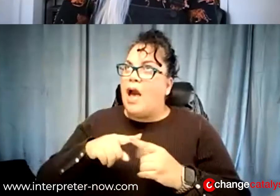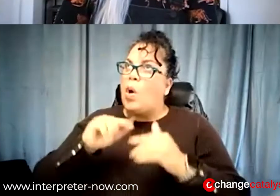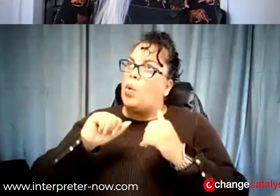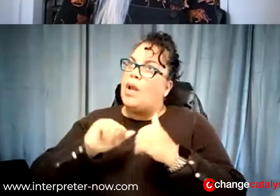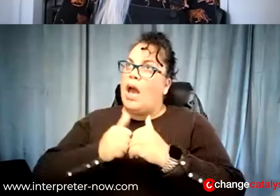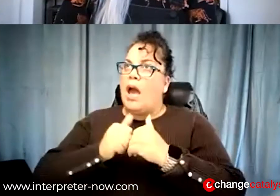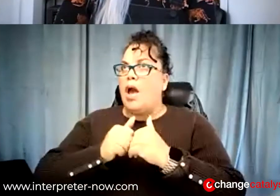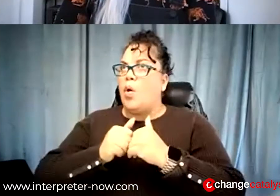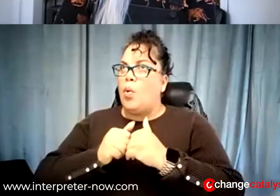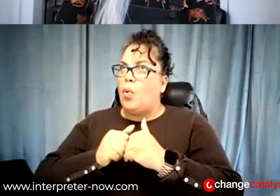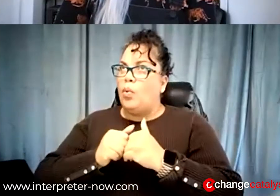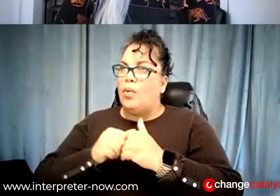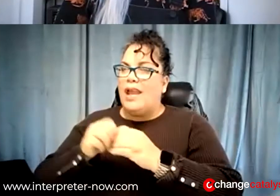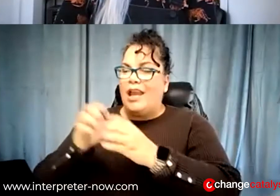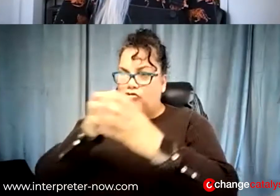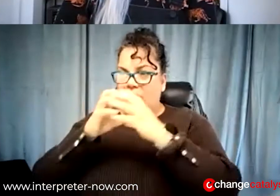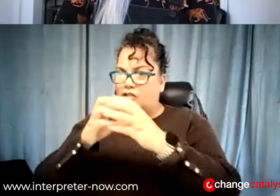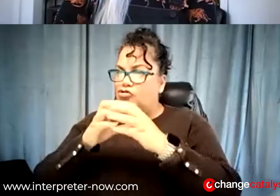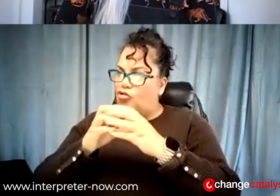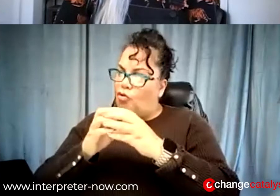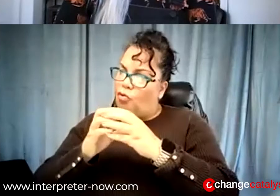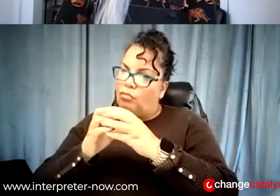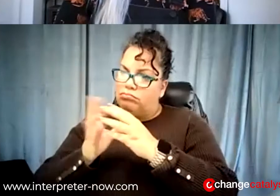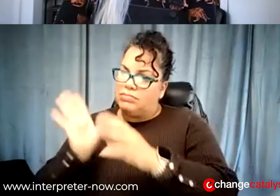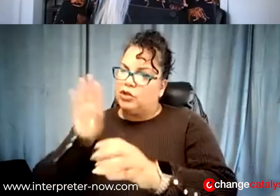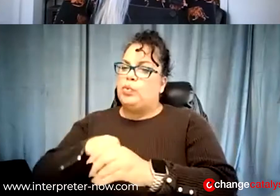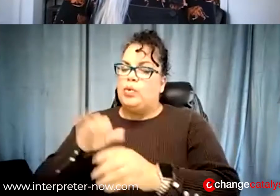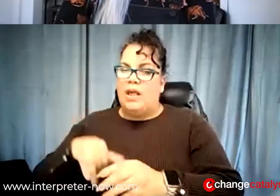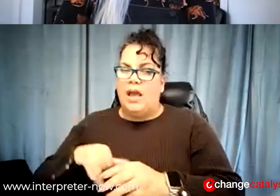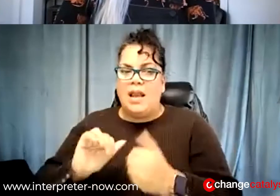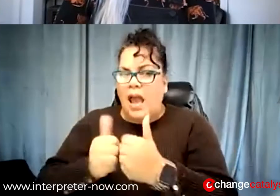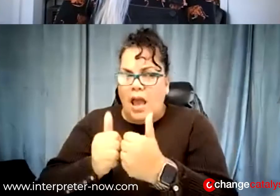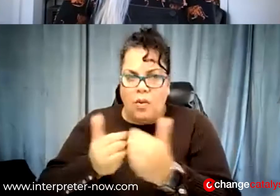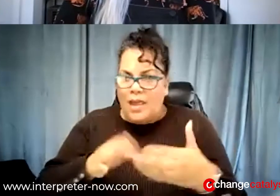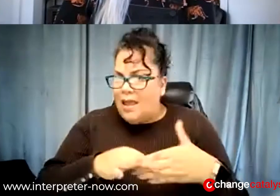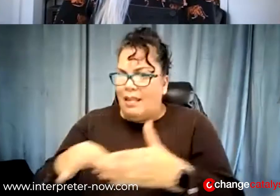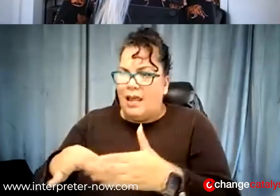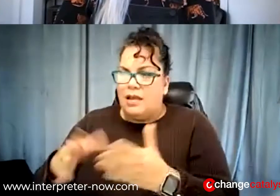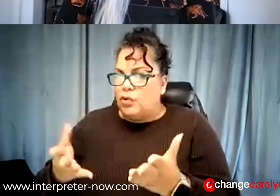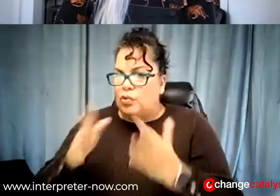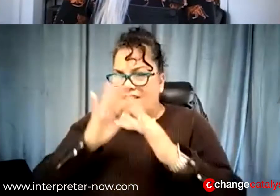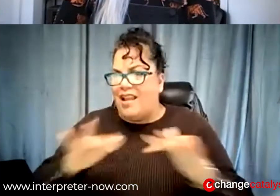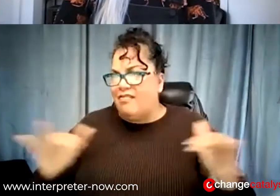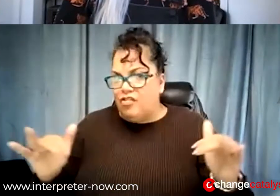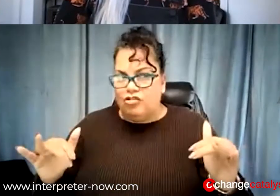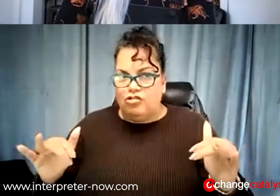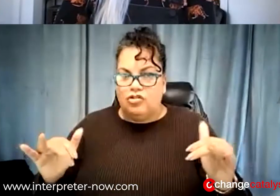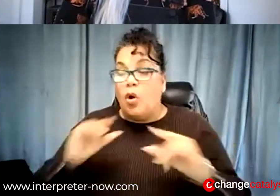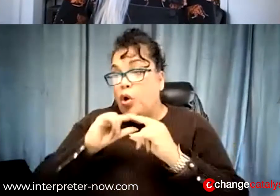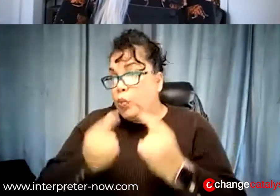in that and what has led to a diverse group of a diverse community.